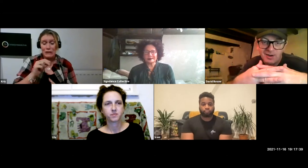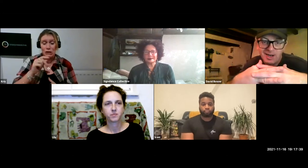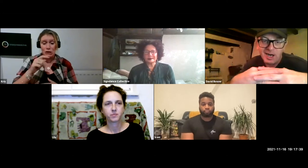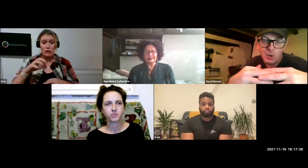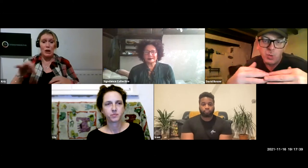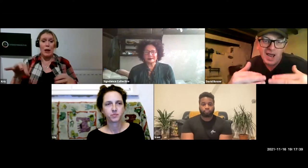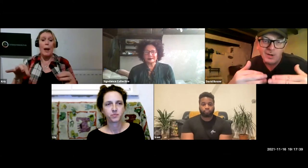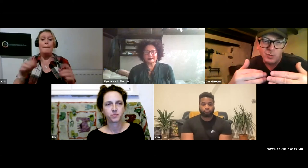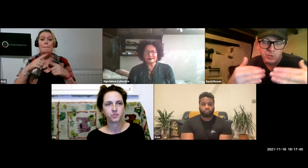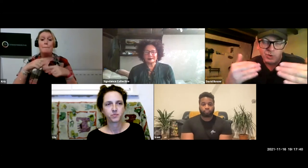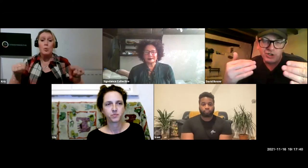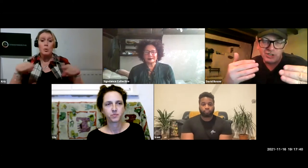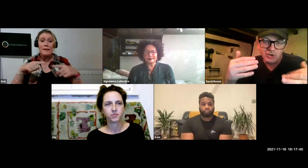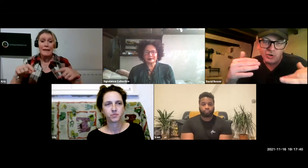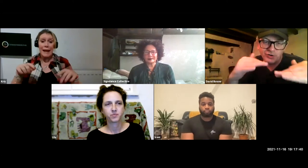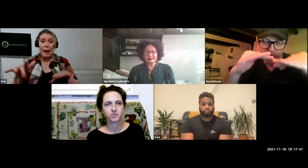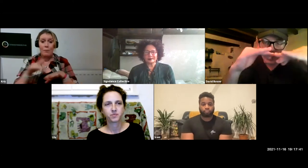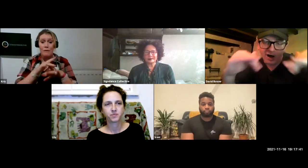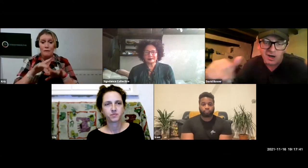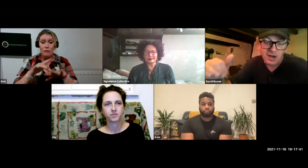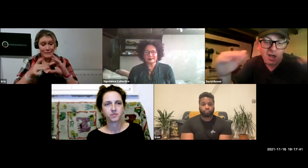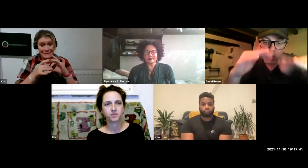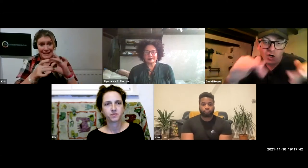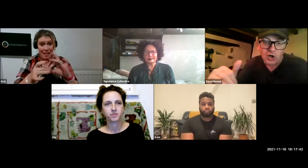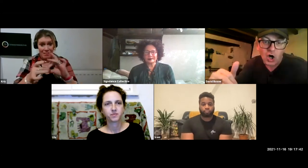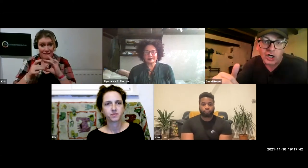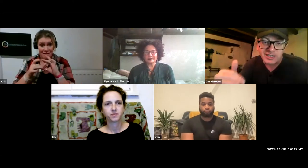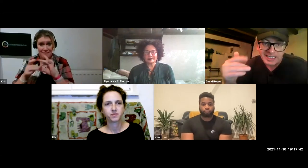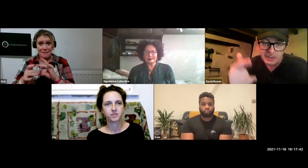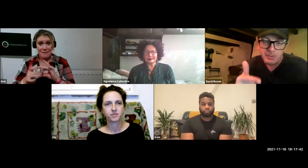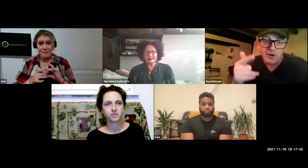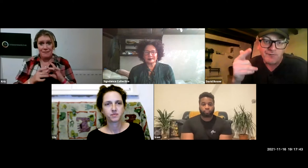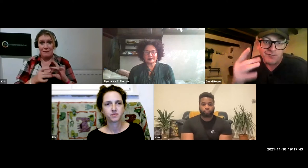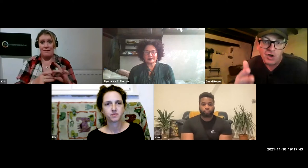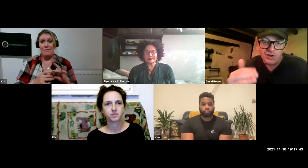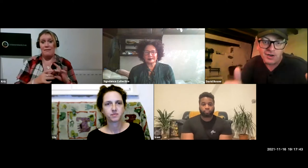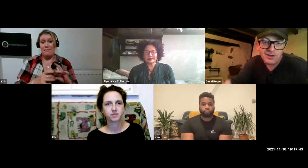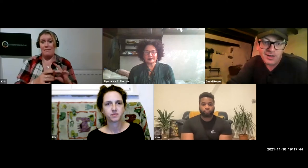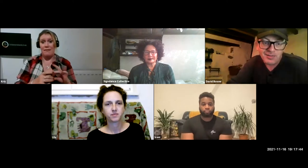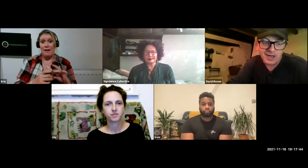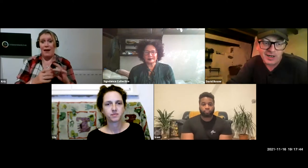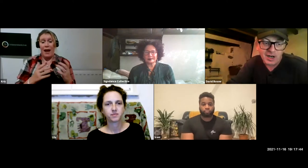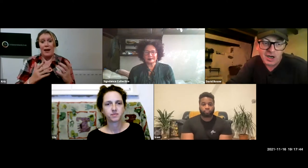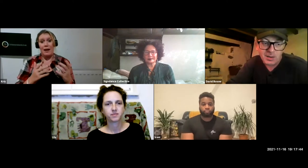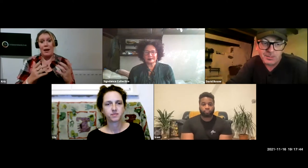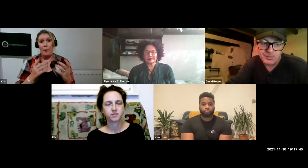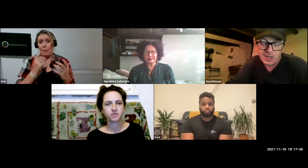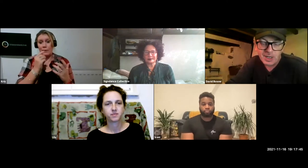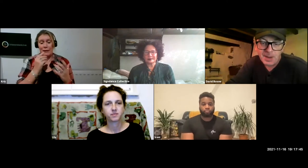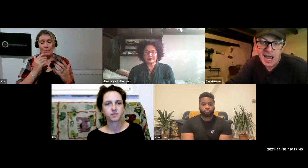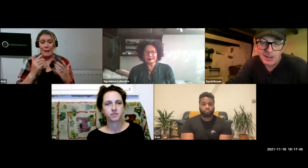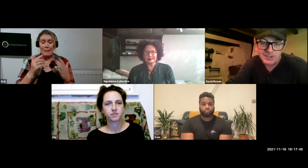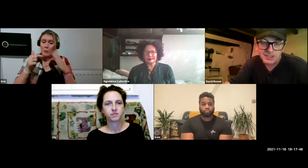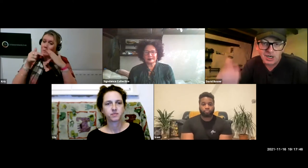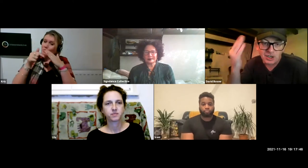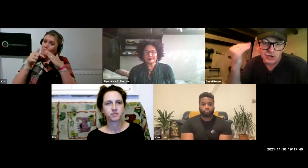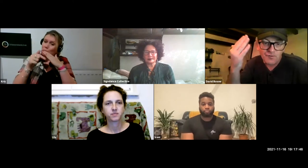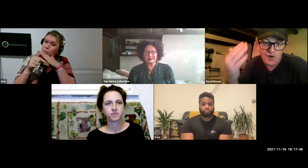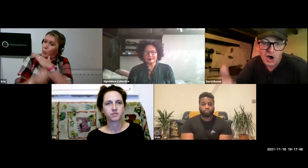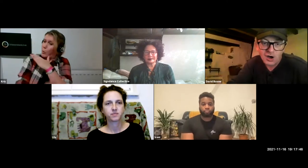spotlight you again Kris. I don't know where to start, thank you and congratulations, it was beautiful. Making me think of so many different things, like I said, I don't know where to start but I think I am going to say, tell me more about the song Isolte tell me about the words because I only speak